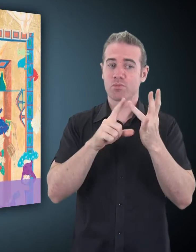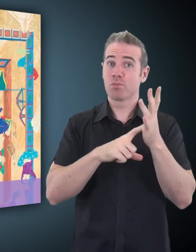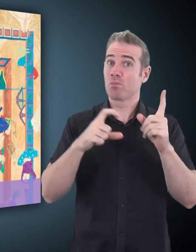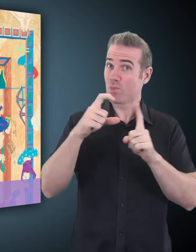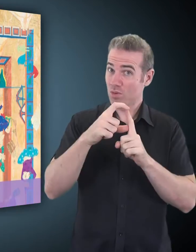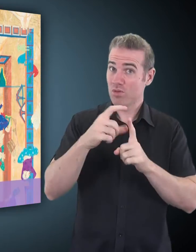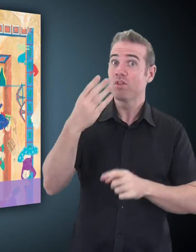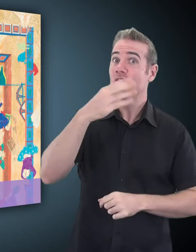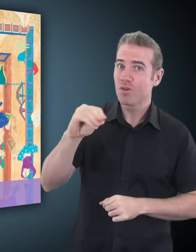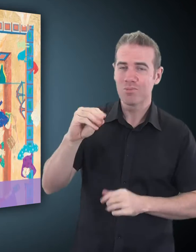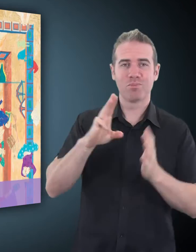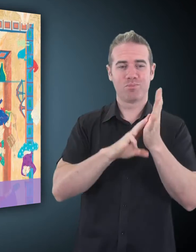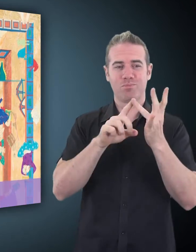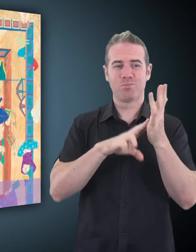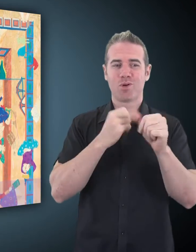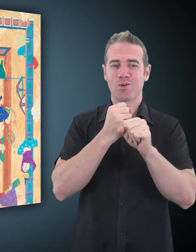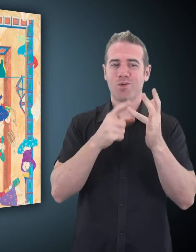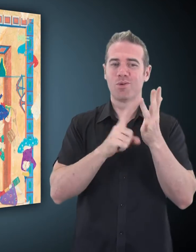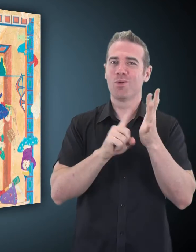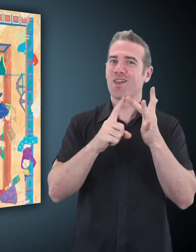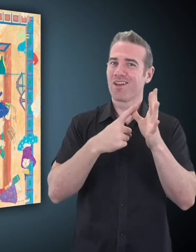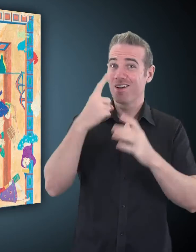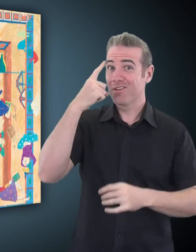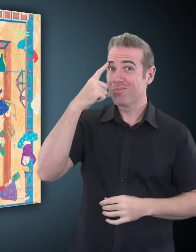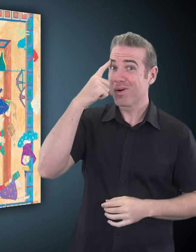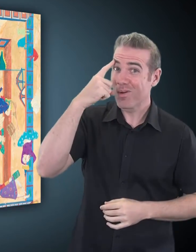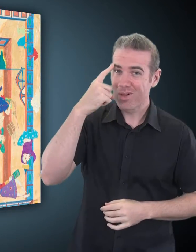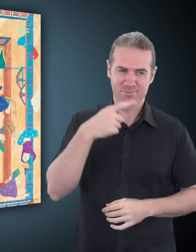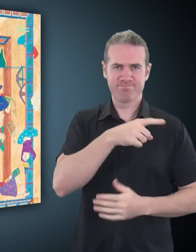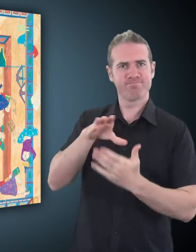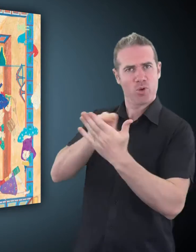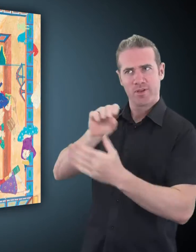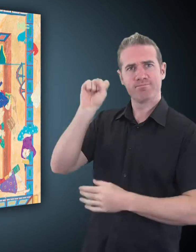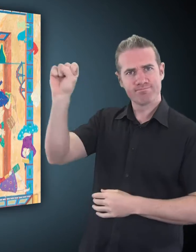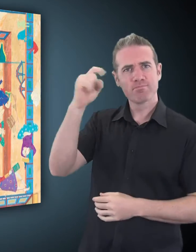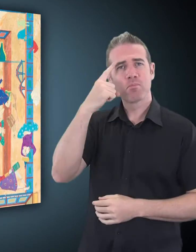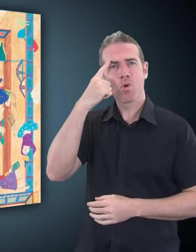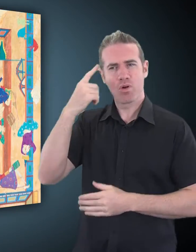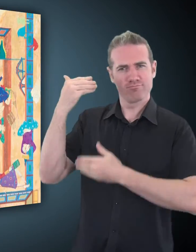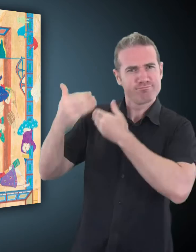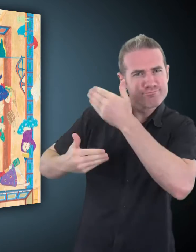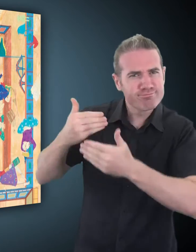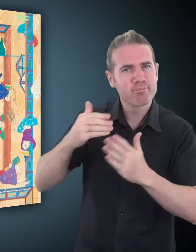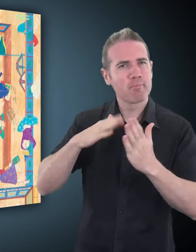paintings in a traditional form of Mongolian painting but uses a unique and contemporary style.